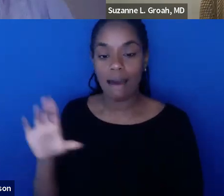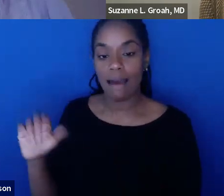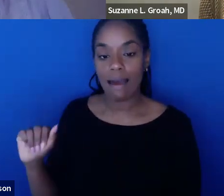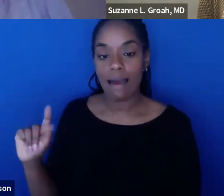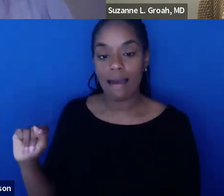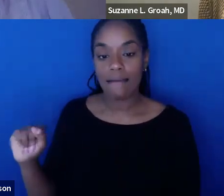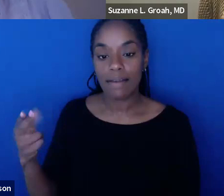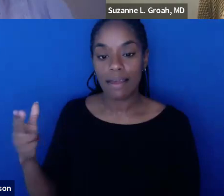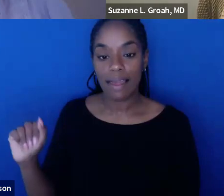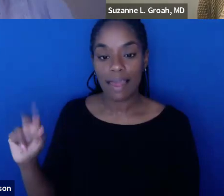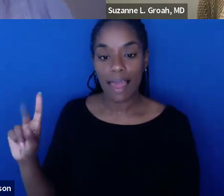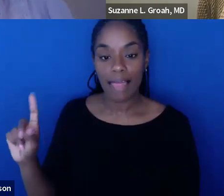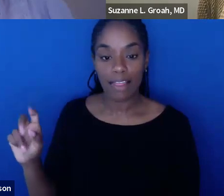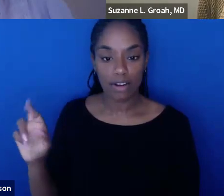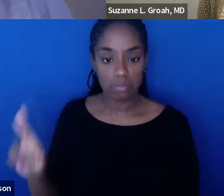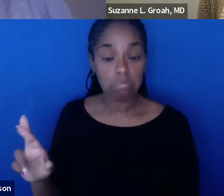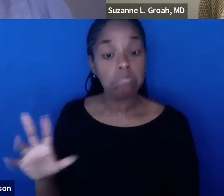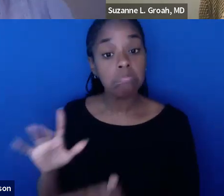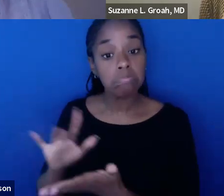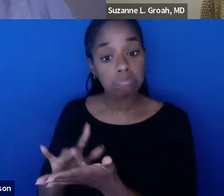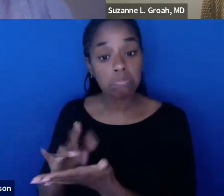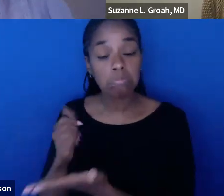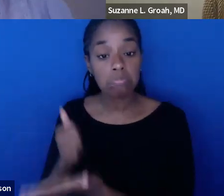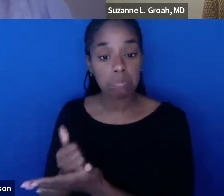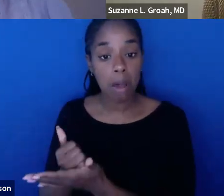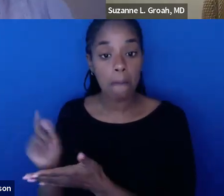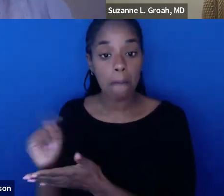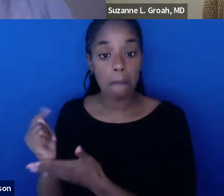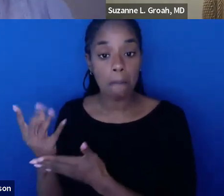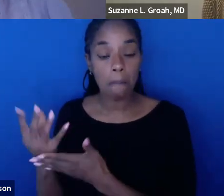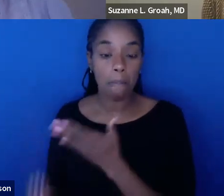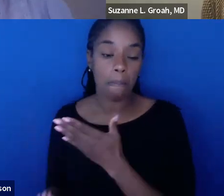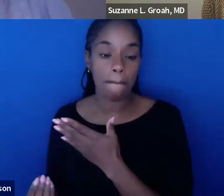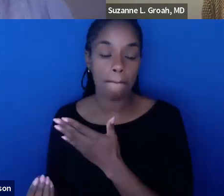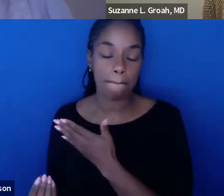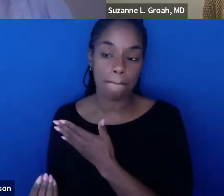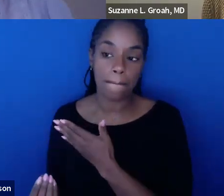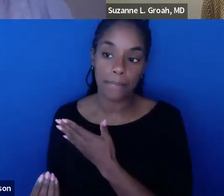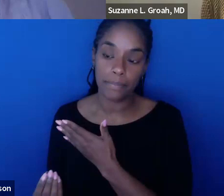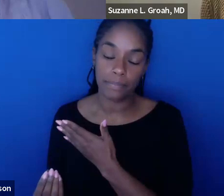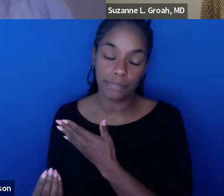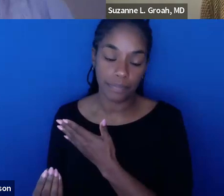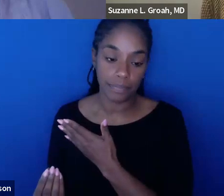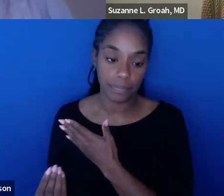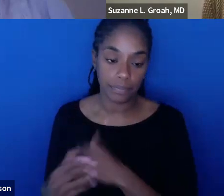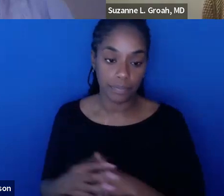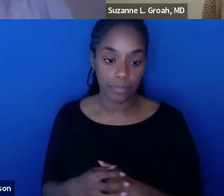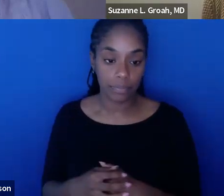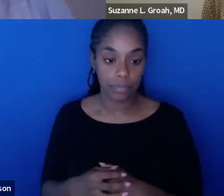There are medicines that help empty the bladder, and so if someone is retaining